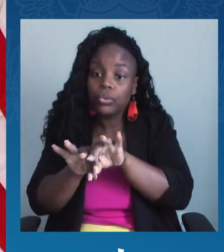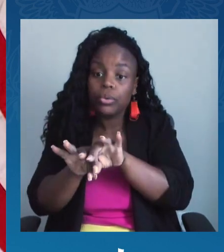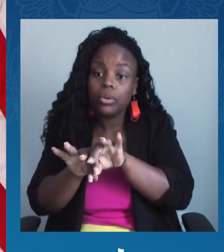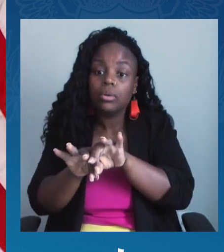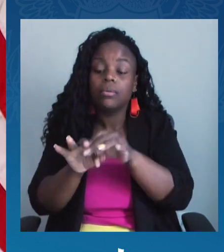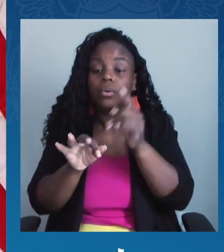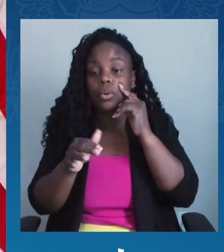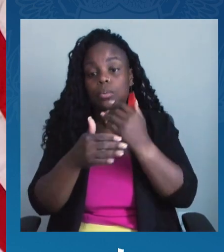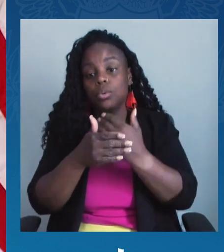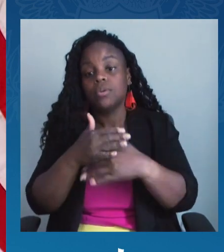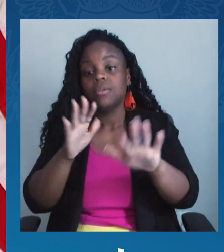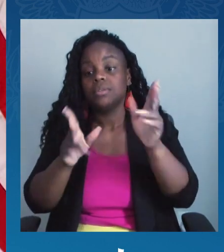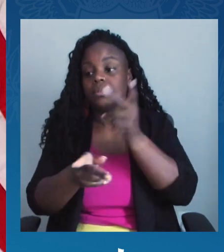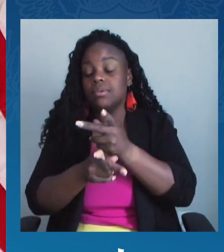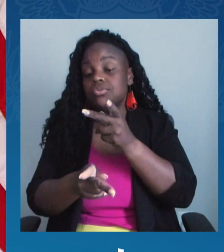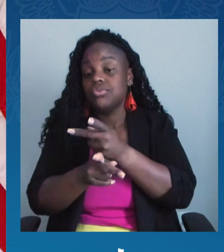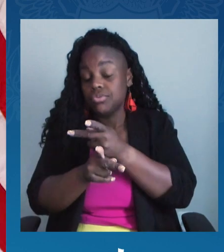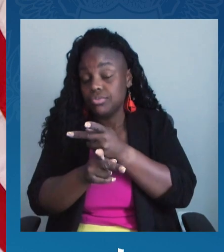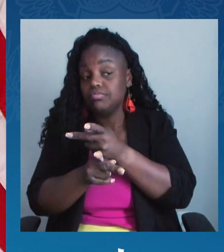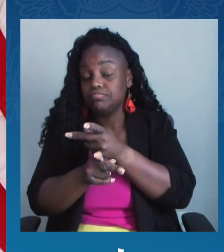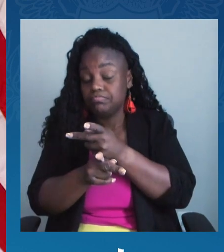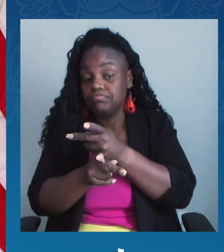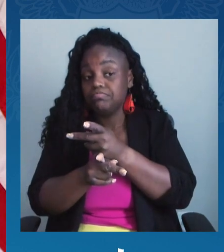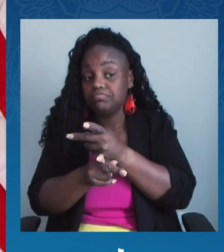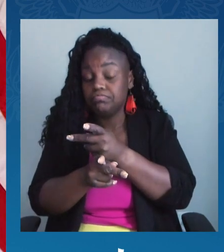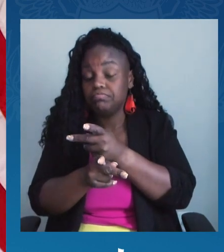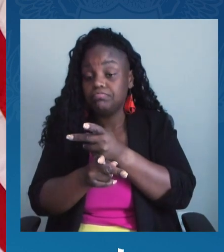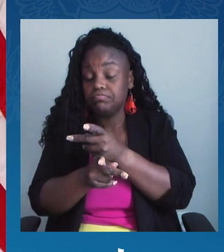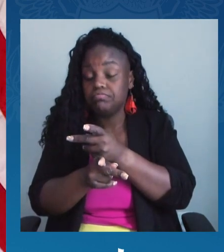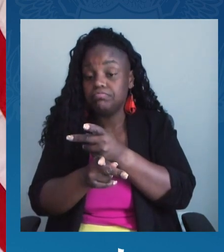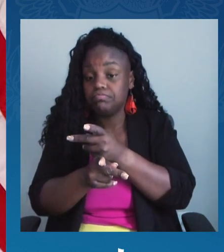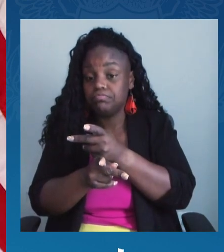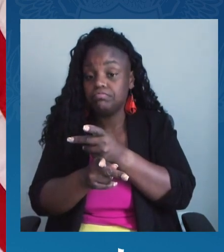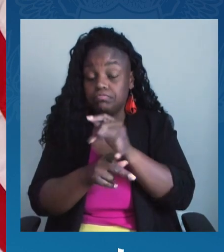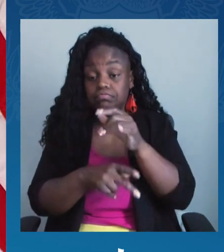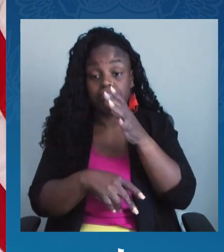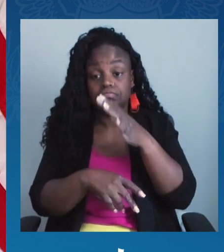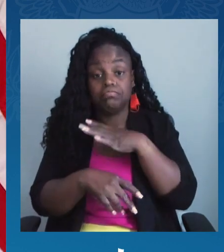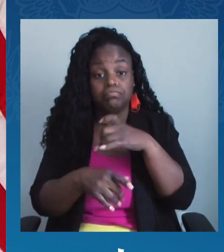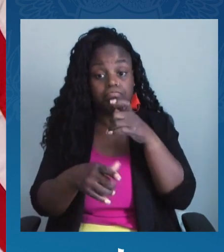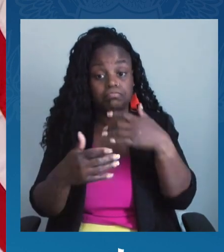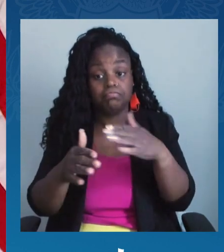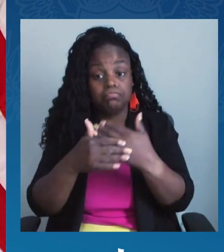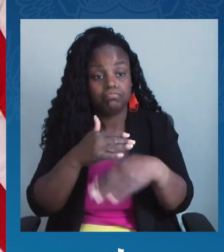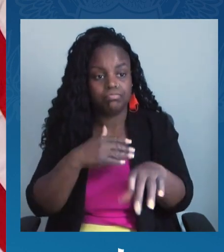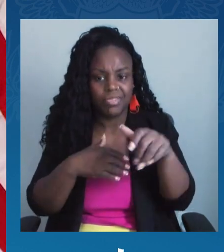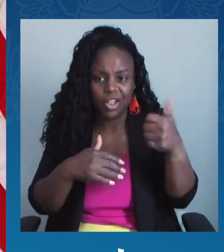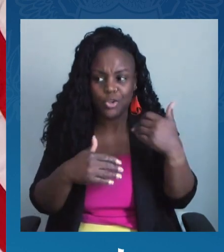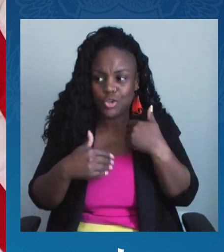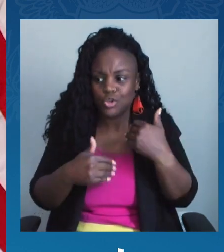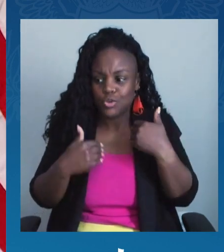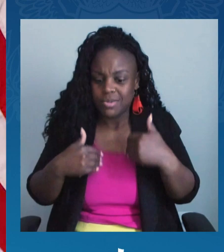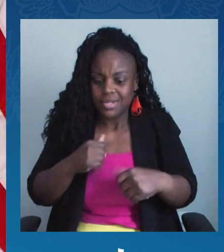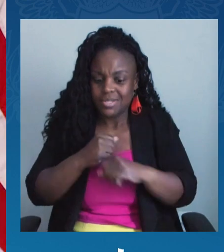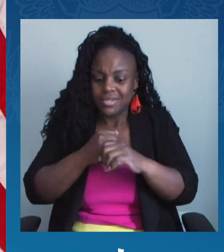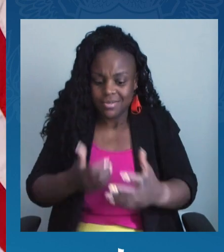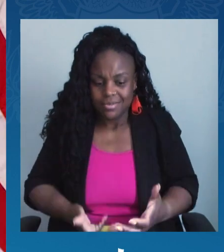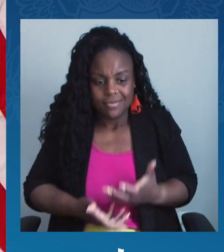after a woman has given birth to another human being. Let's extend that to 12 months that's happening.